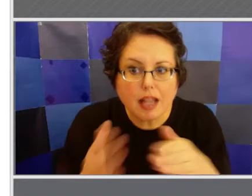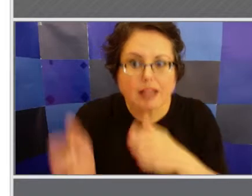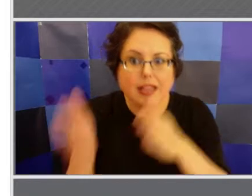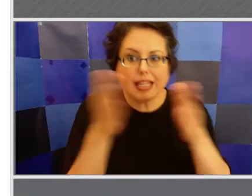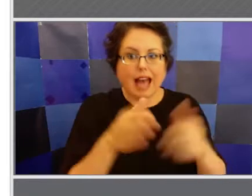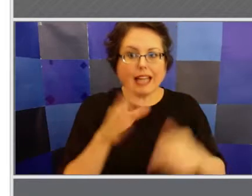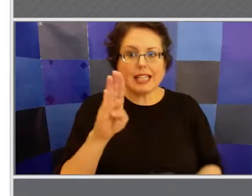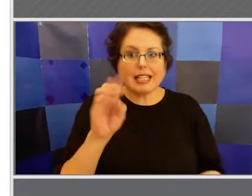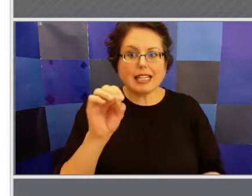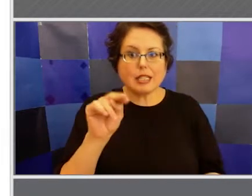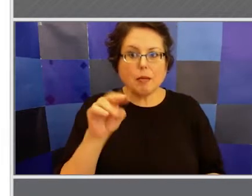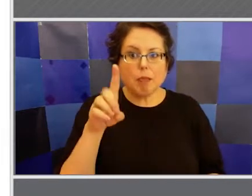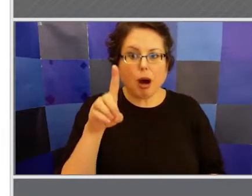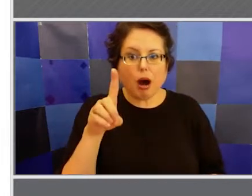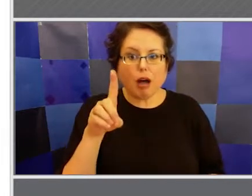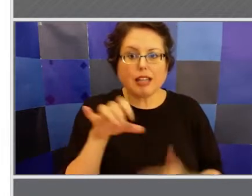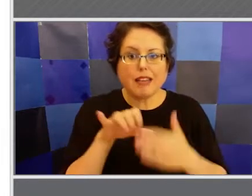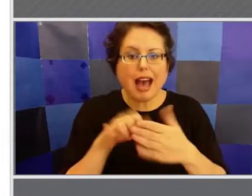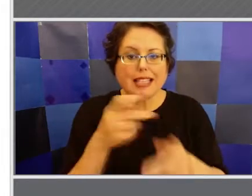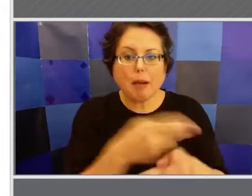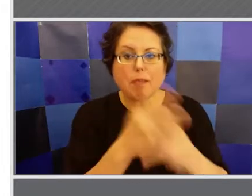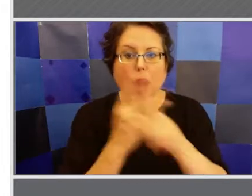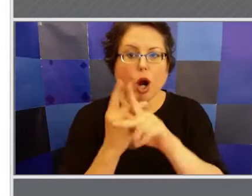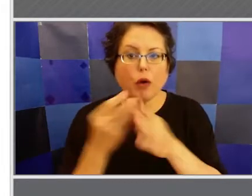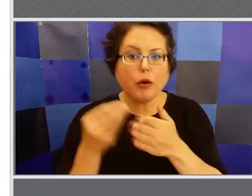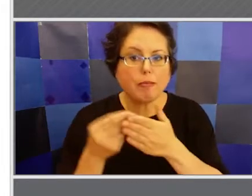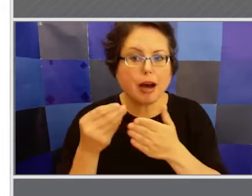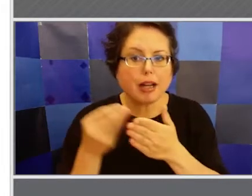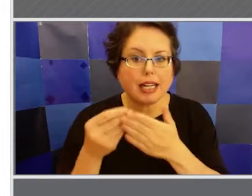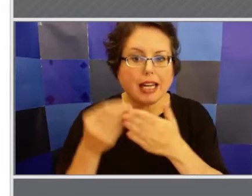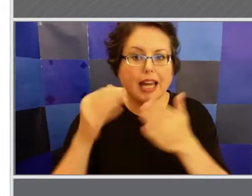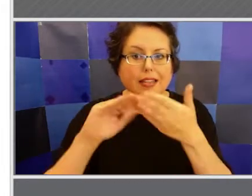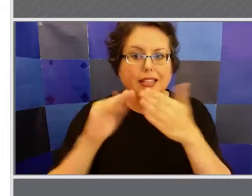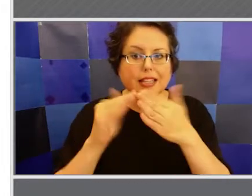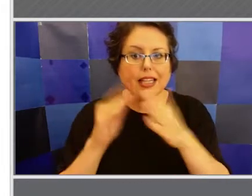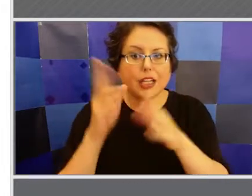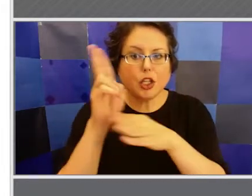This is borrowed money that the city uses to finance large infrastructure projects,